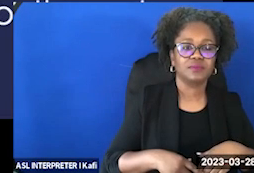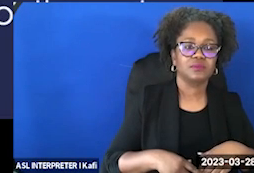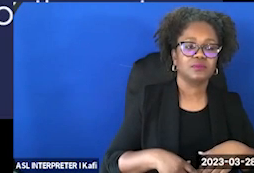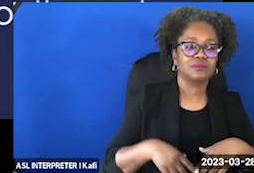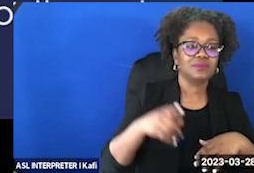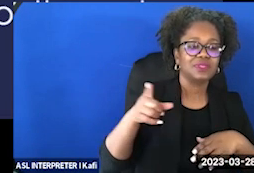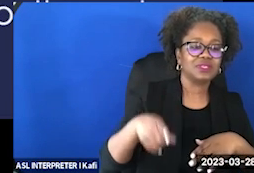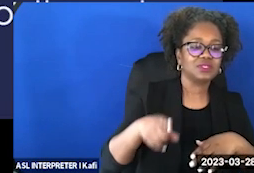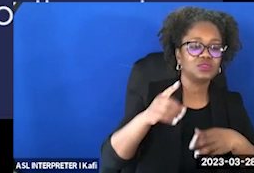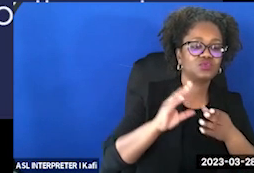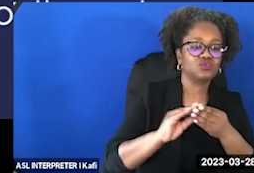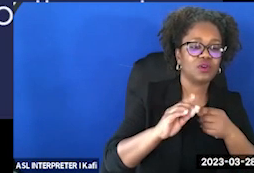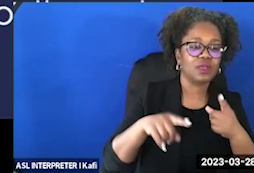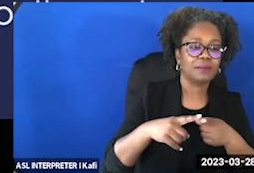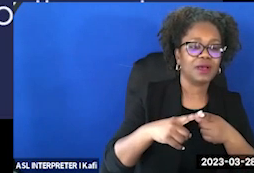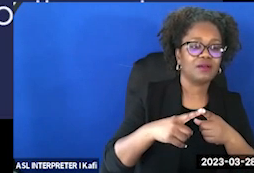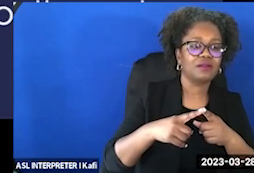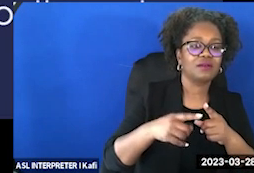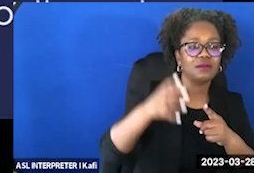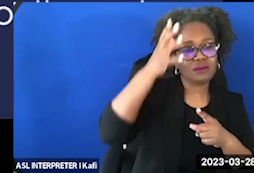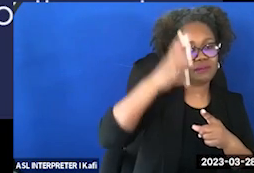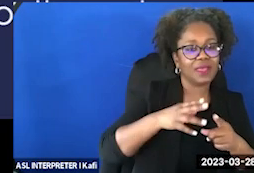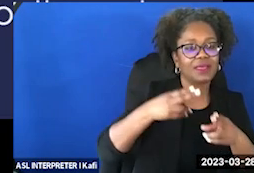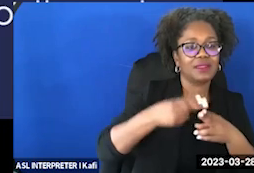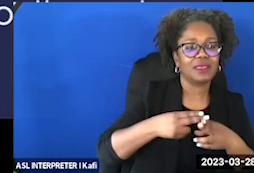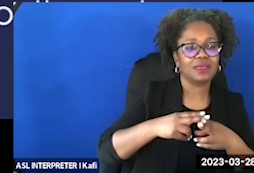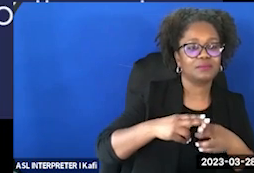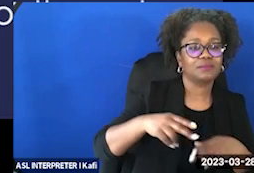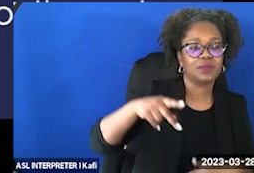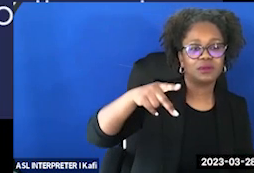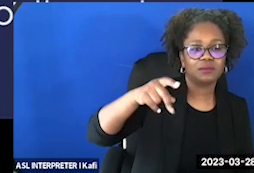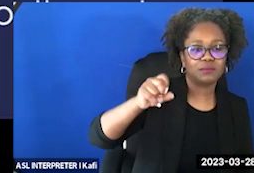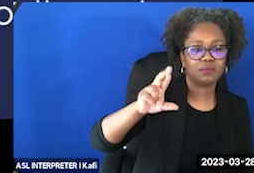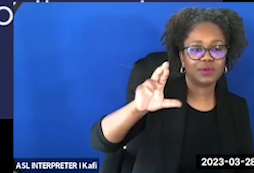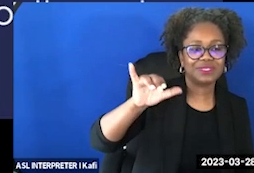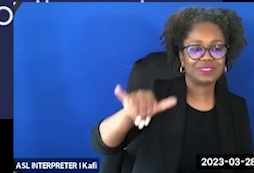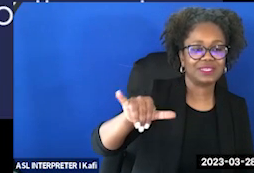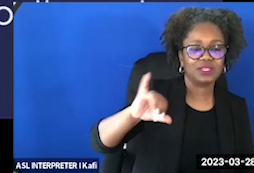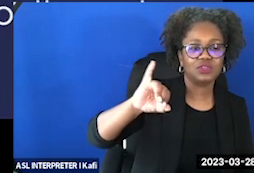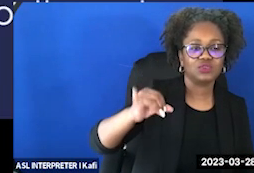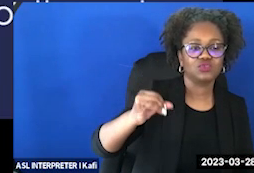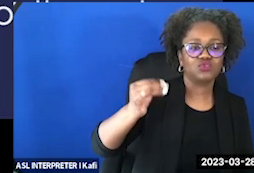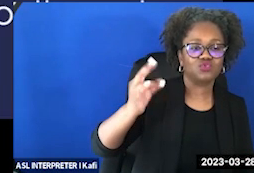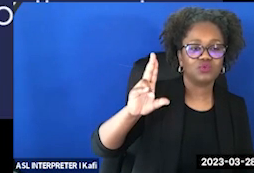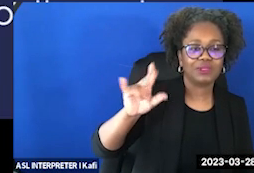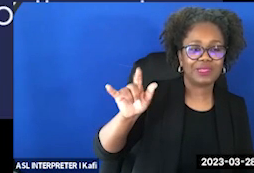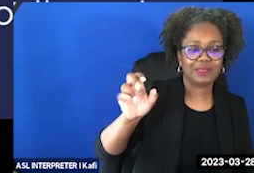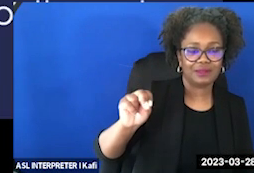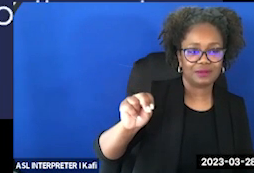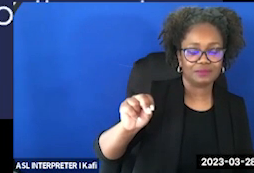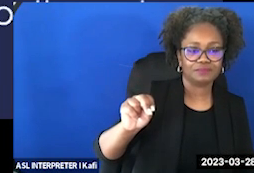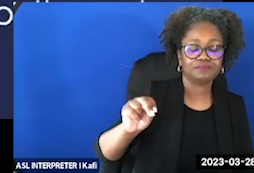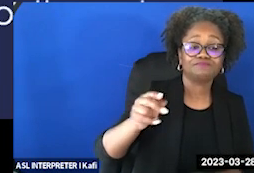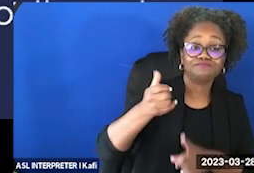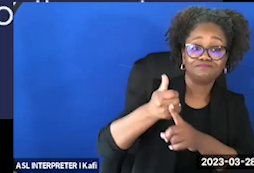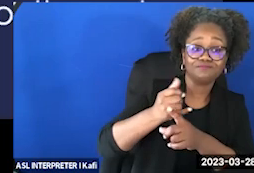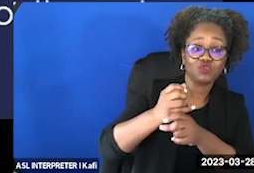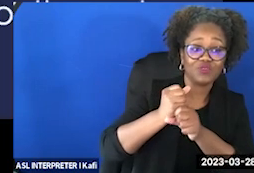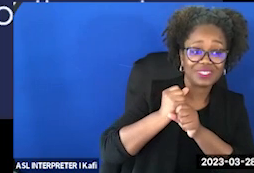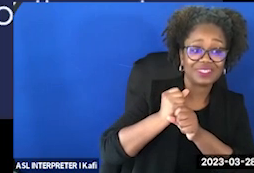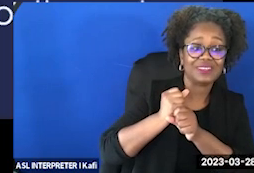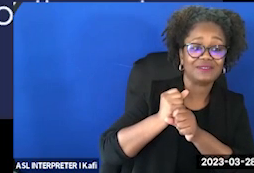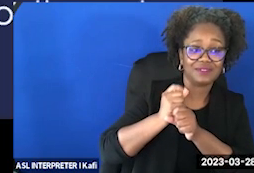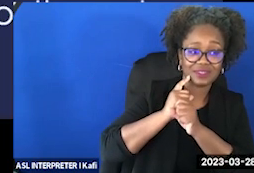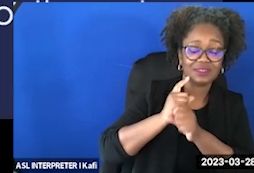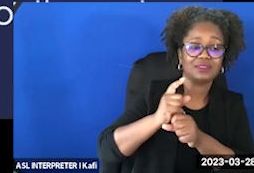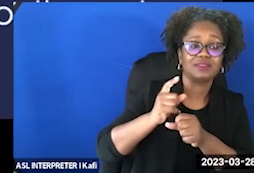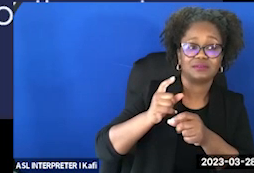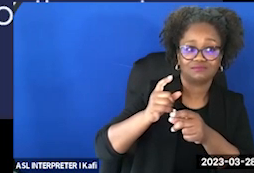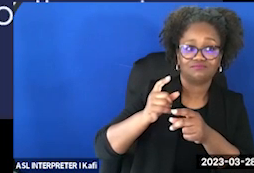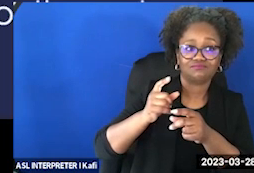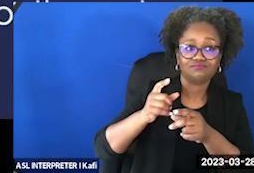Debbie Stine, Science & Technology Policy Academy: Harper gave him a scholarship to get a master's degree, but they want Allow him to enter their Phd program, and he was a his. His focus was a chemistry.